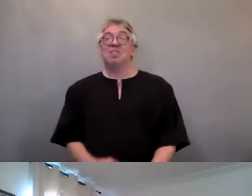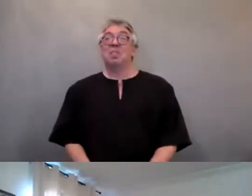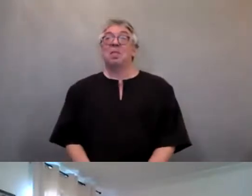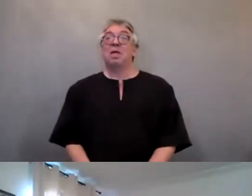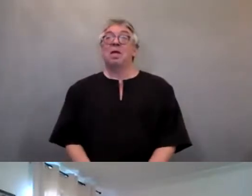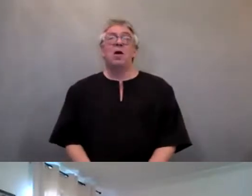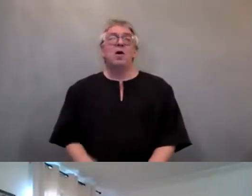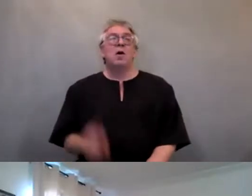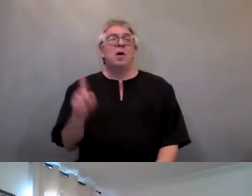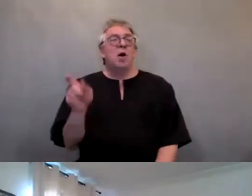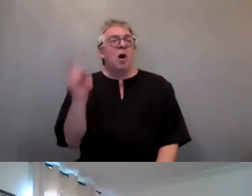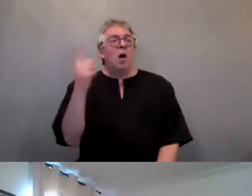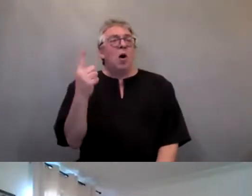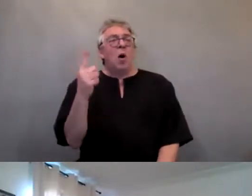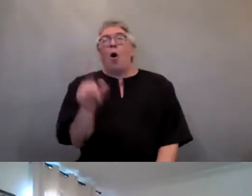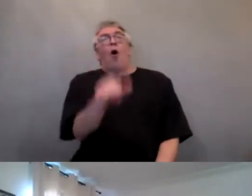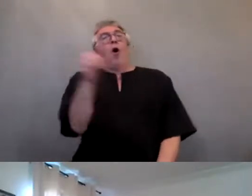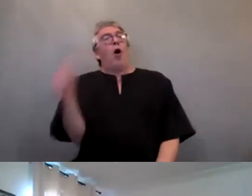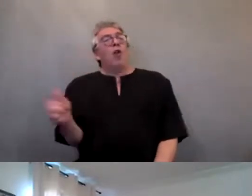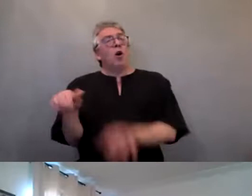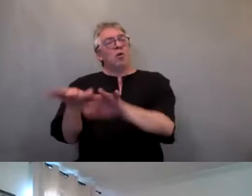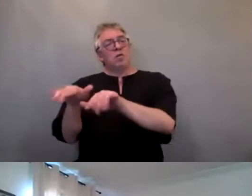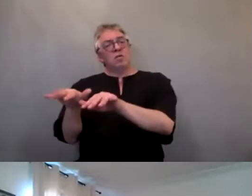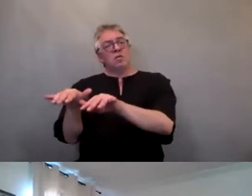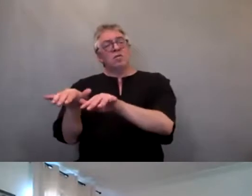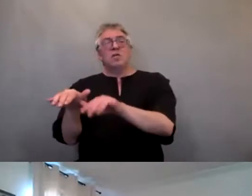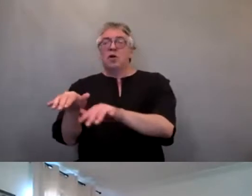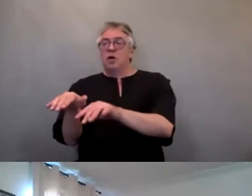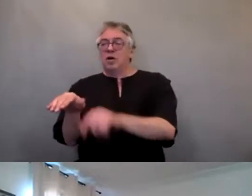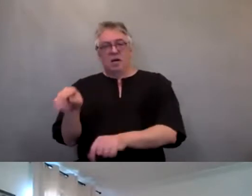. But everyone can do what is good for him